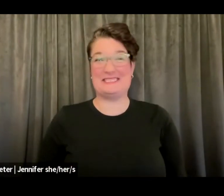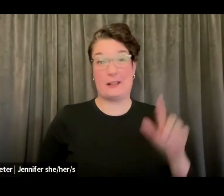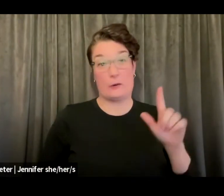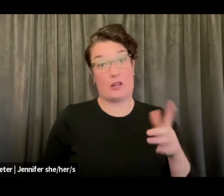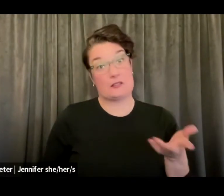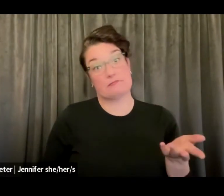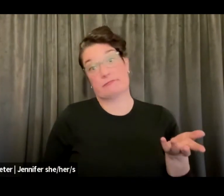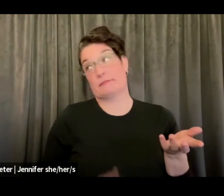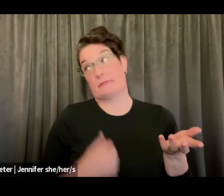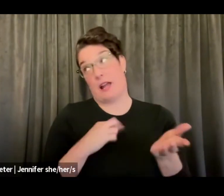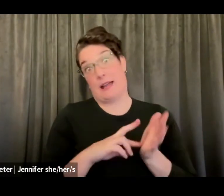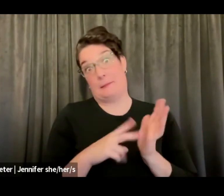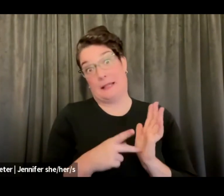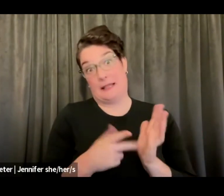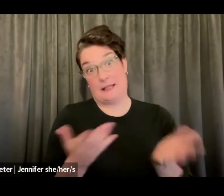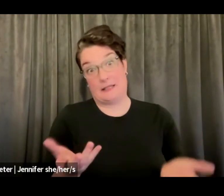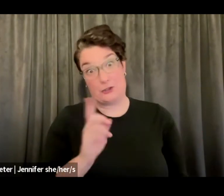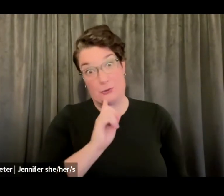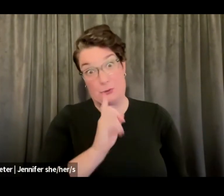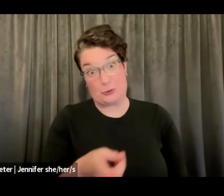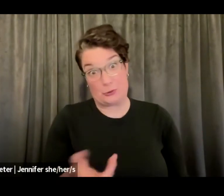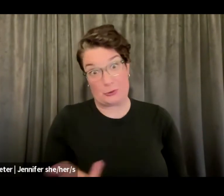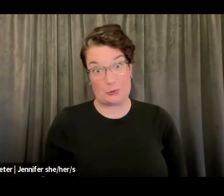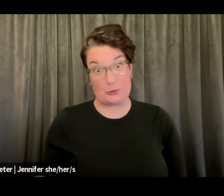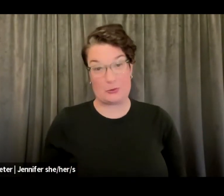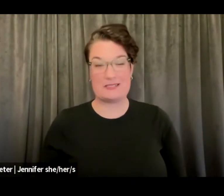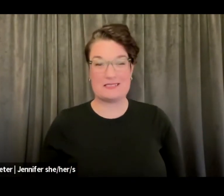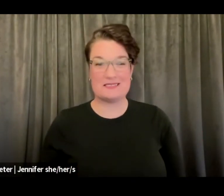Lukaza: I mean it's so true It's so true